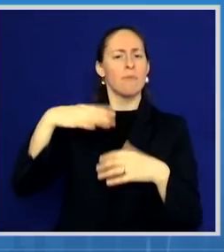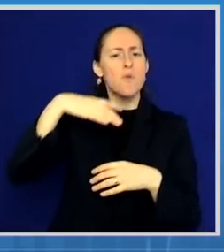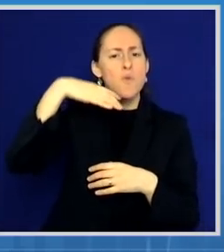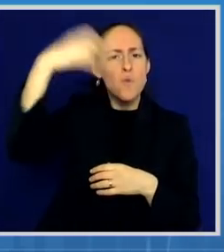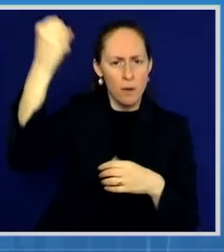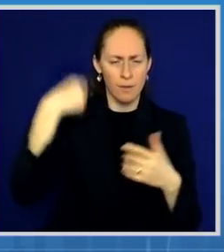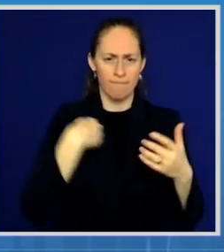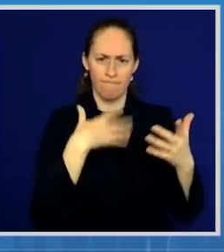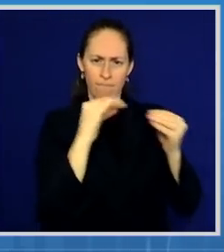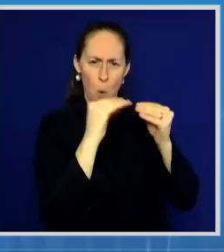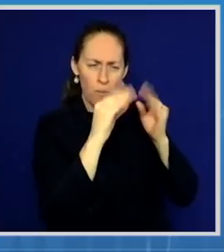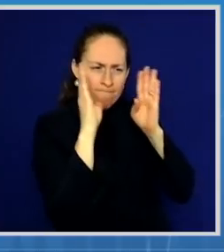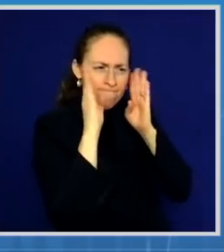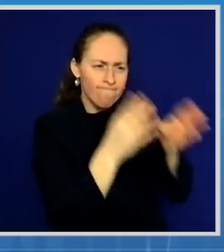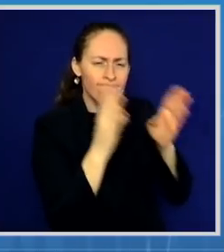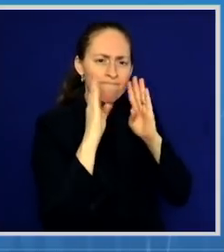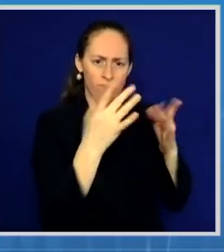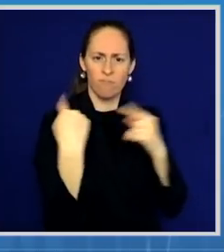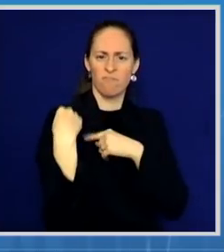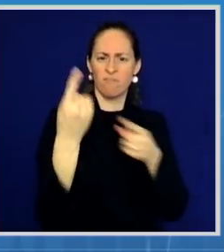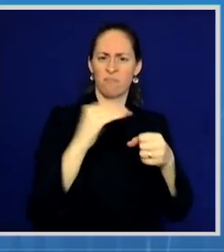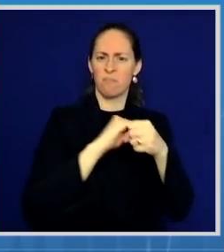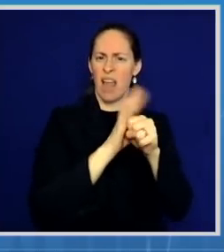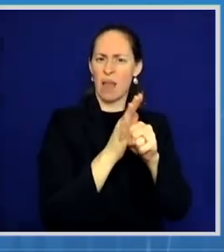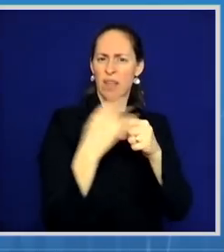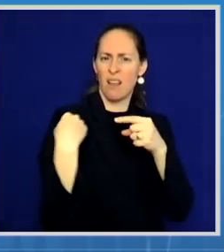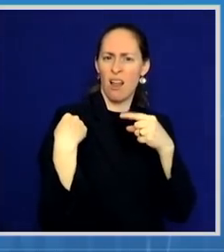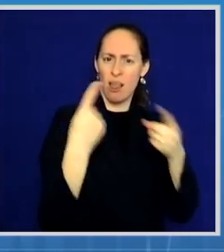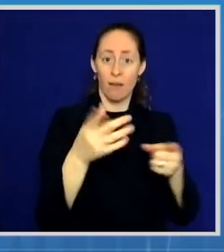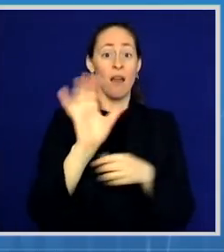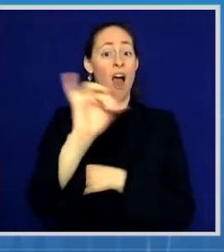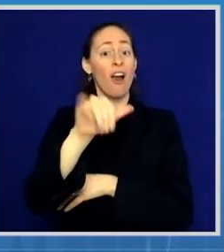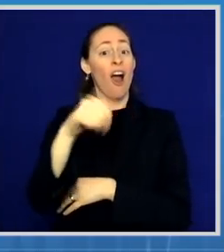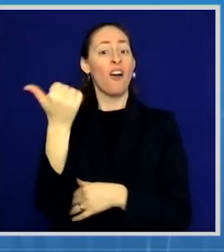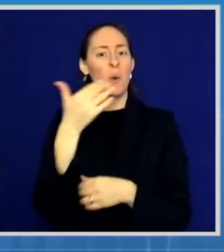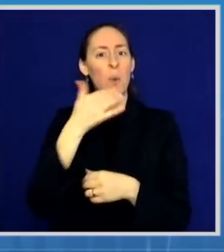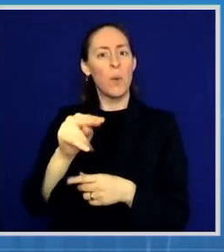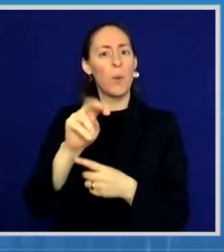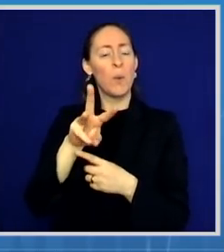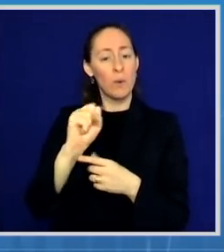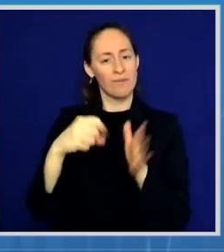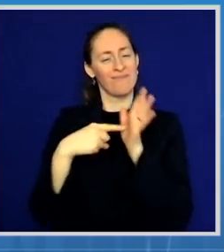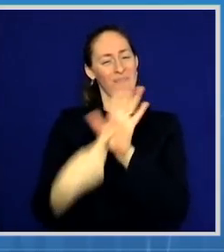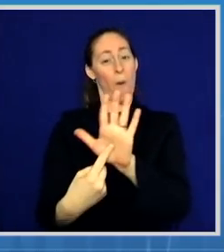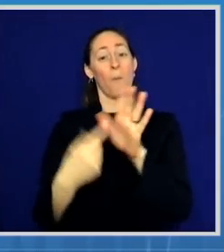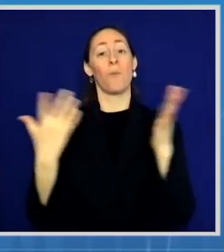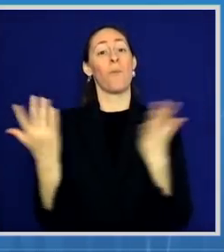This is yet another piece of great news that our vaccines are working to prevent severe disease.